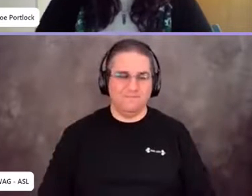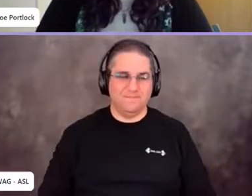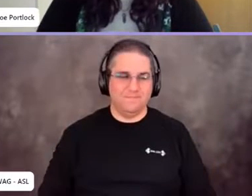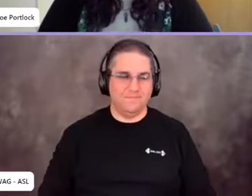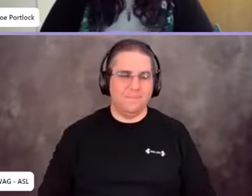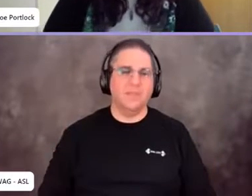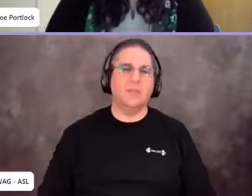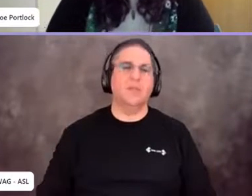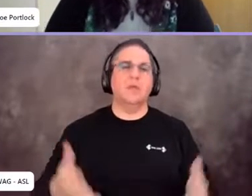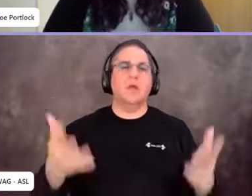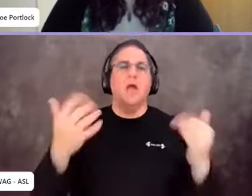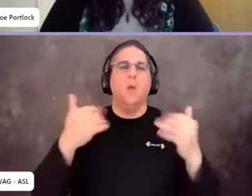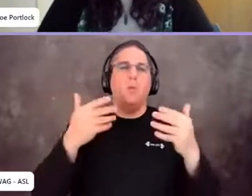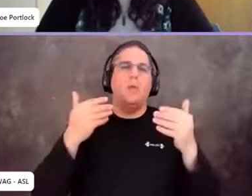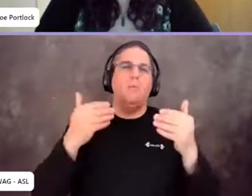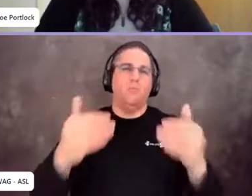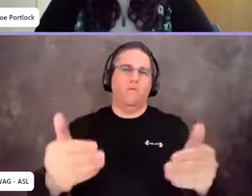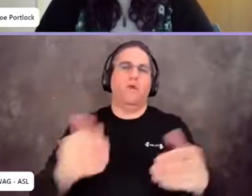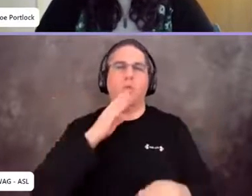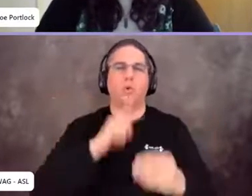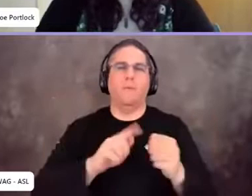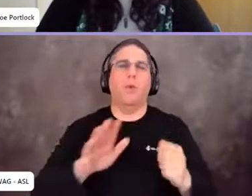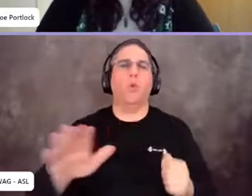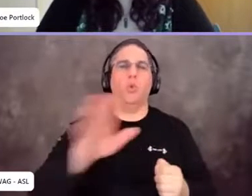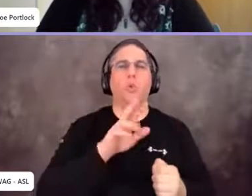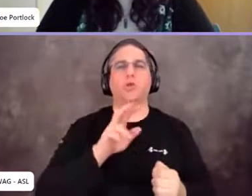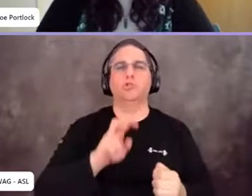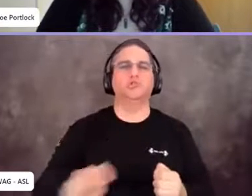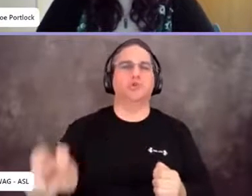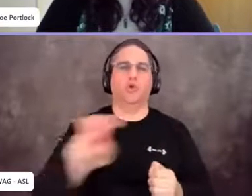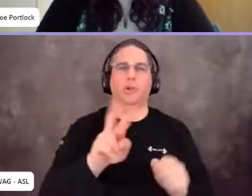could play in this.